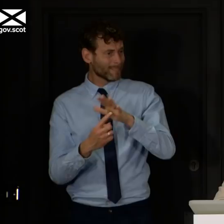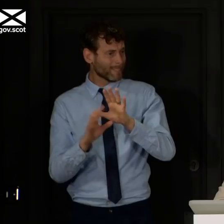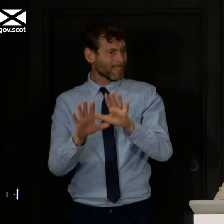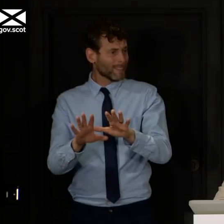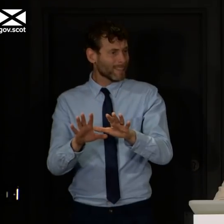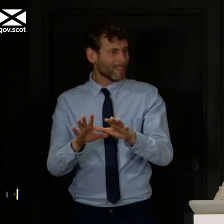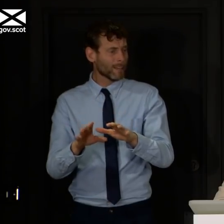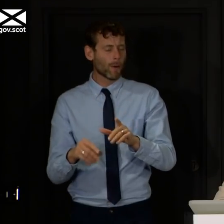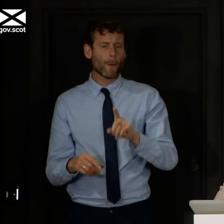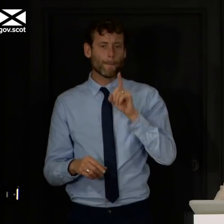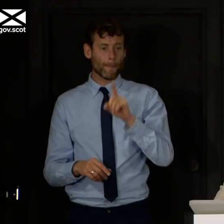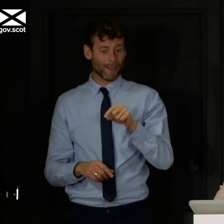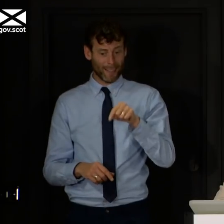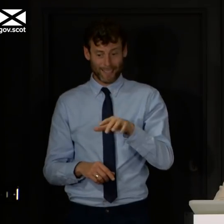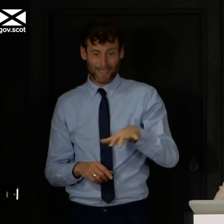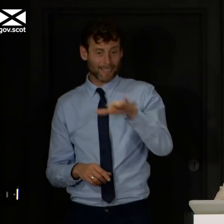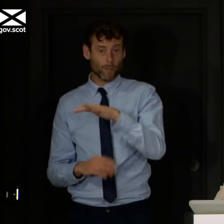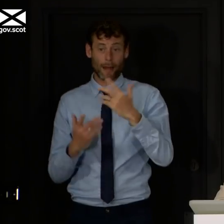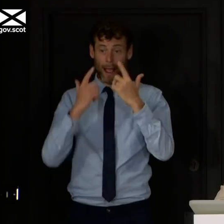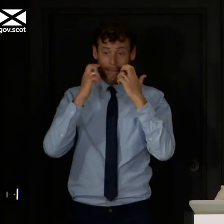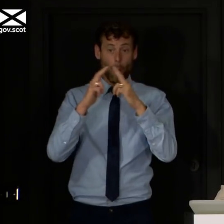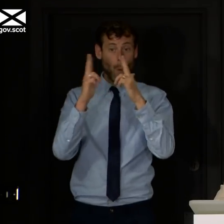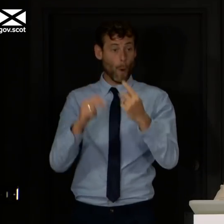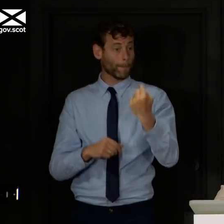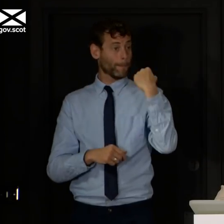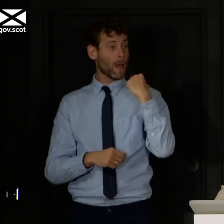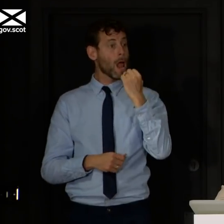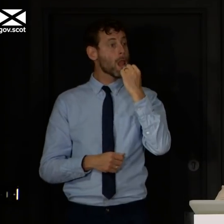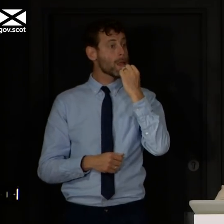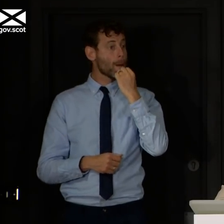we have a situation in care homes now where we see the number of care homes that have